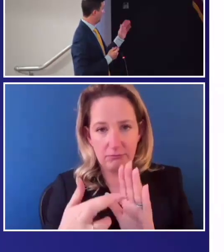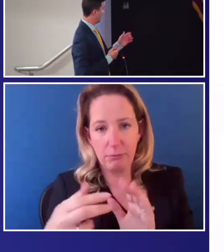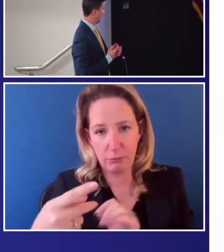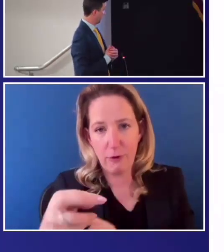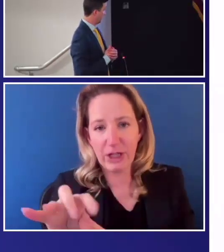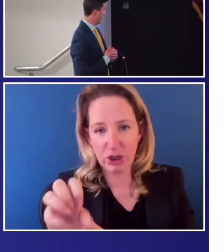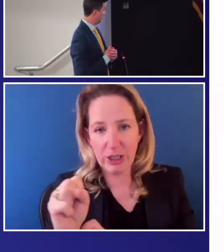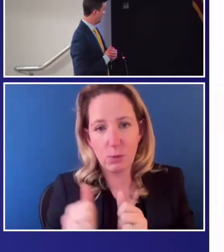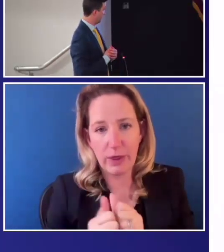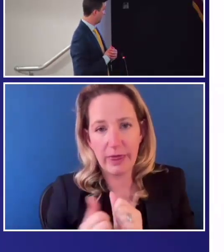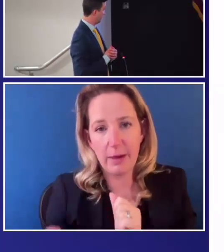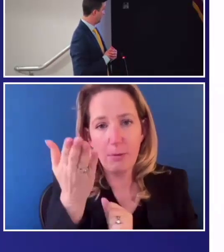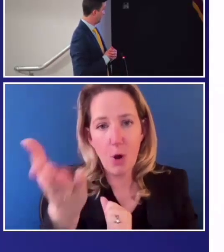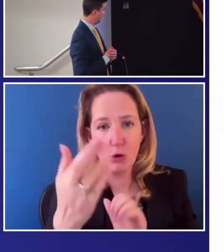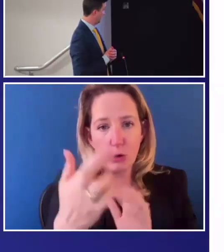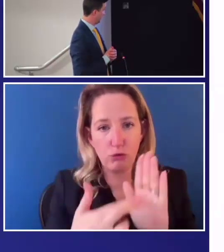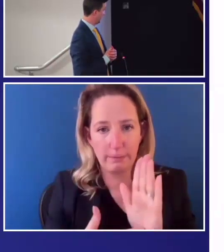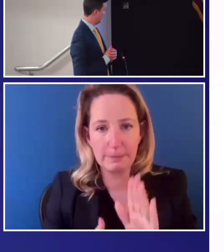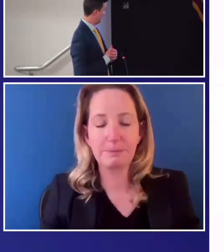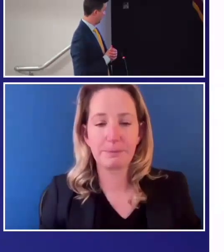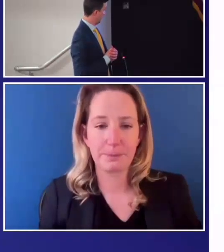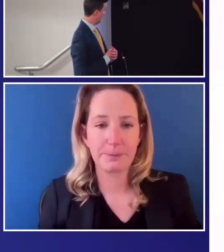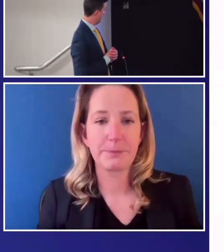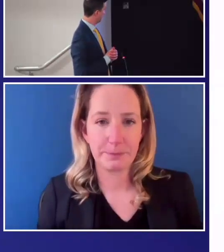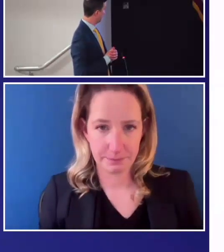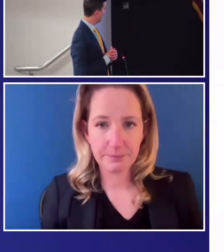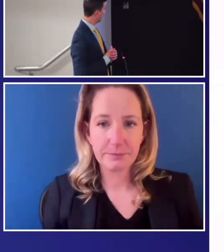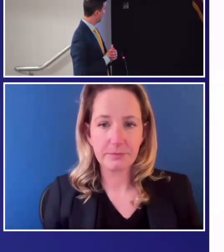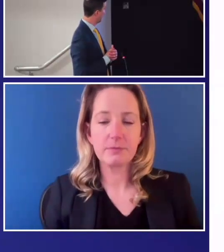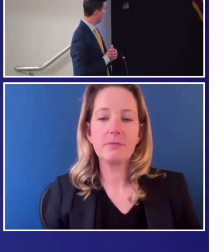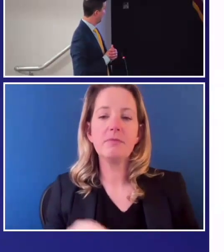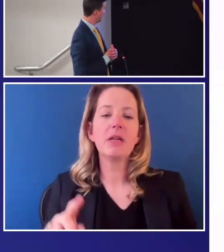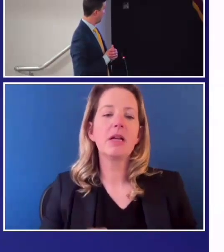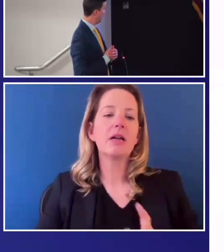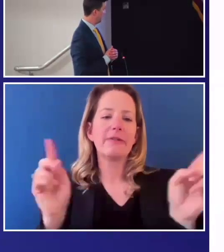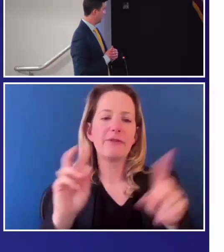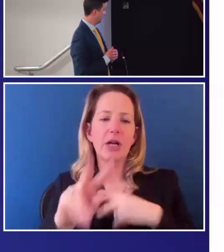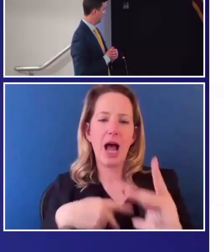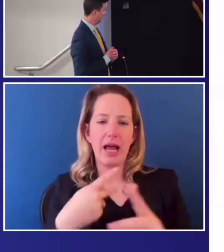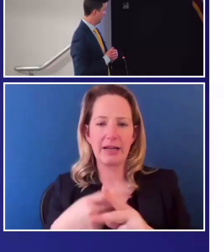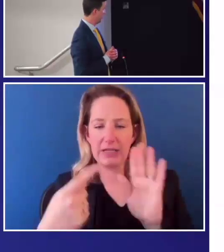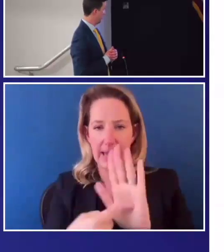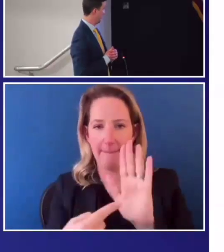Let's go to the next slide to do a different type of example. So what this table is showing,